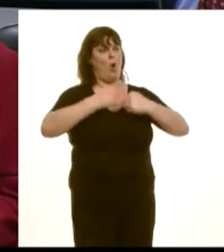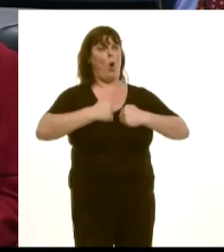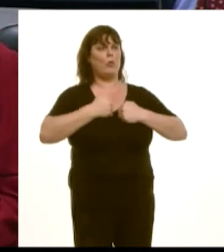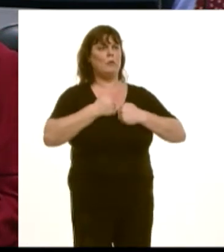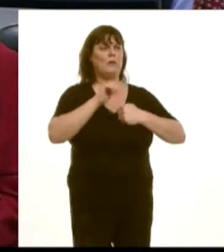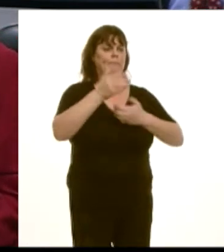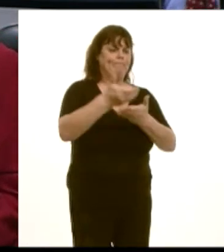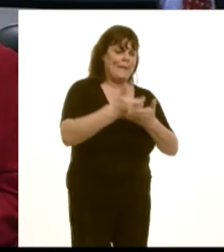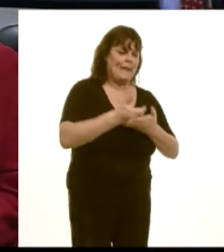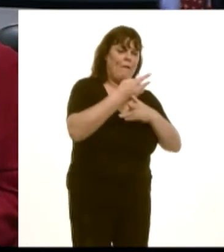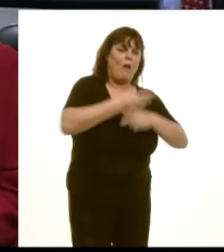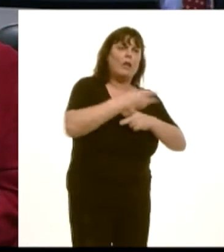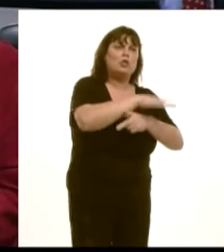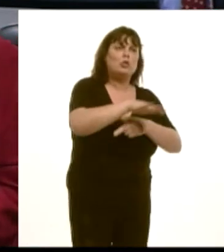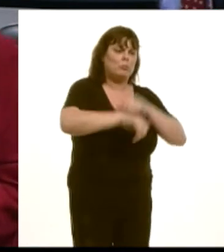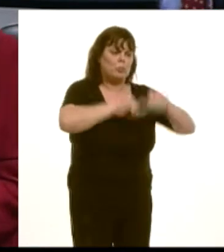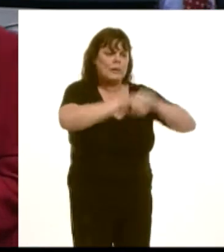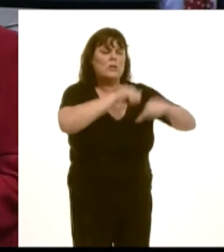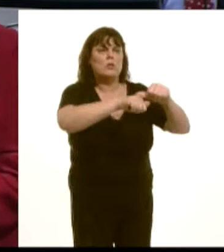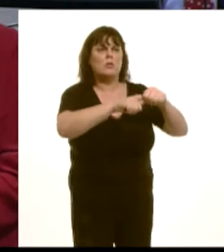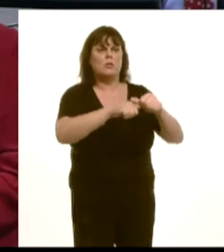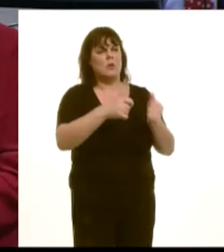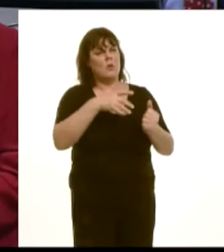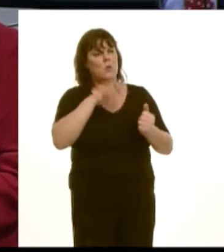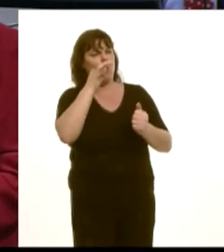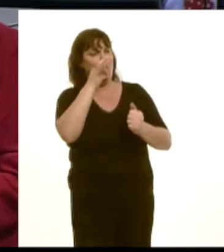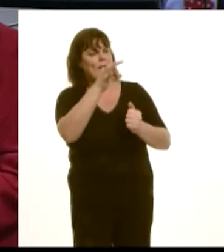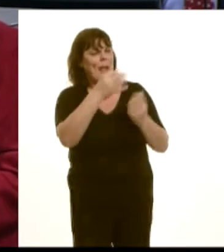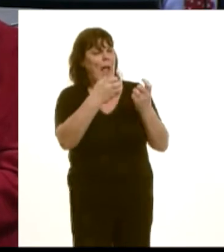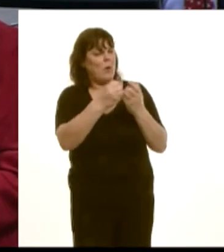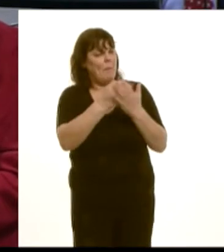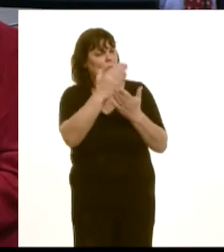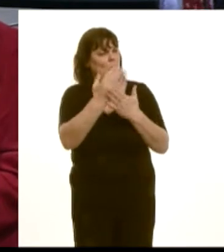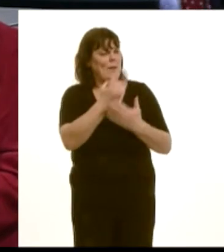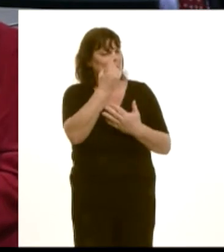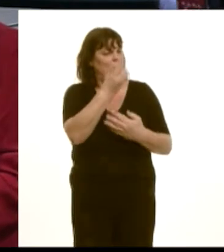Minister, how can you ensure that Wales will have a voice on the inquiry, because it is